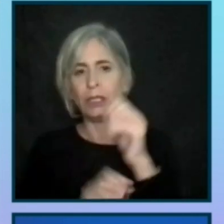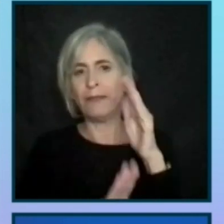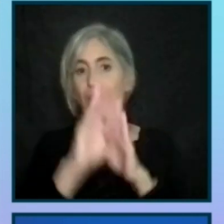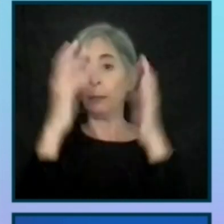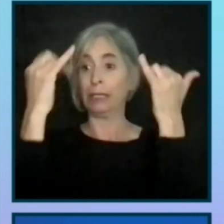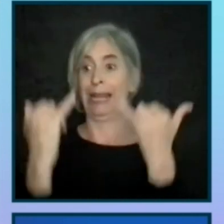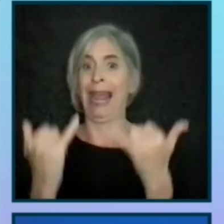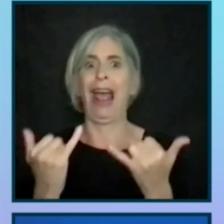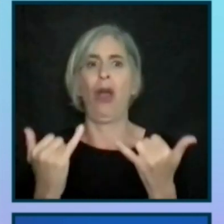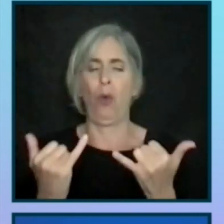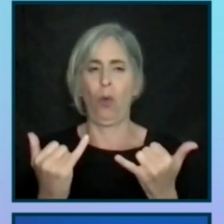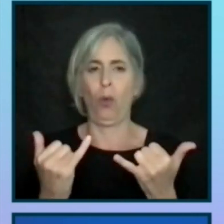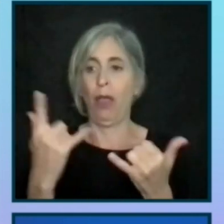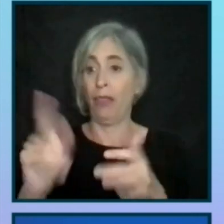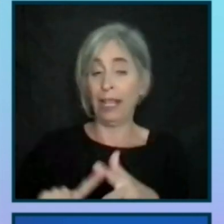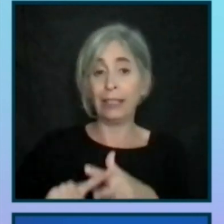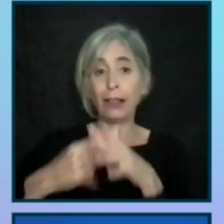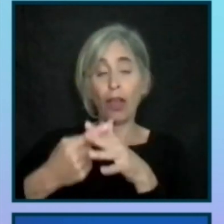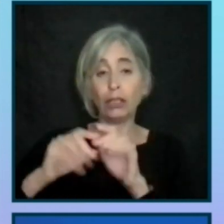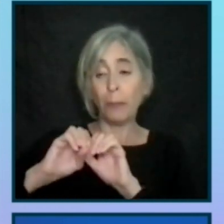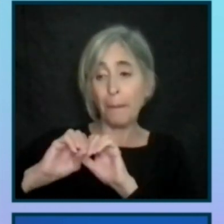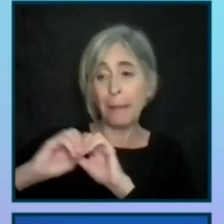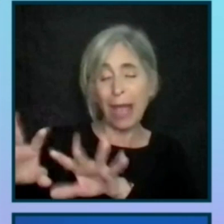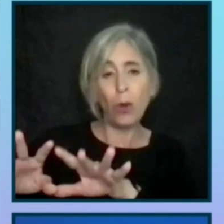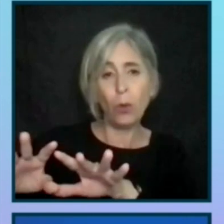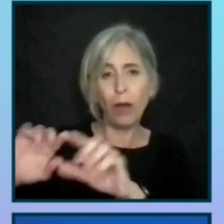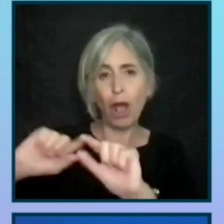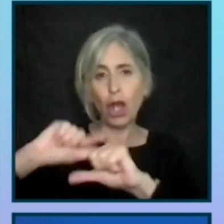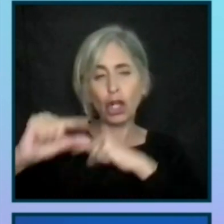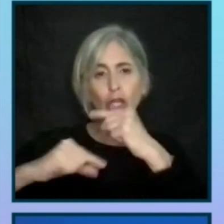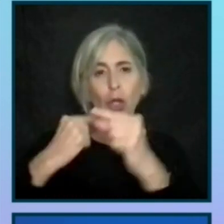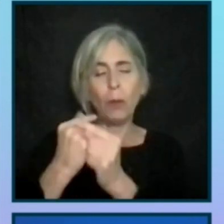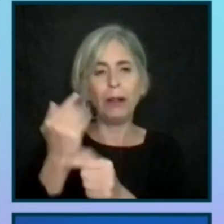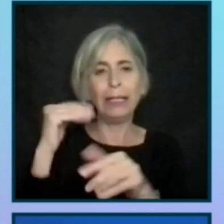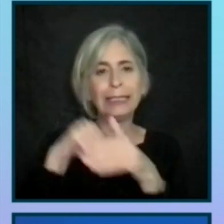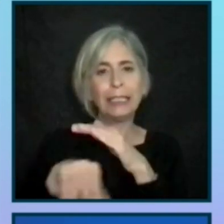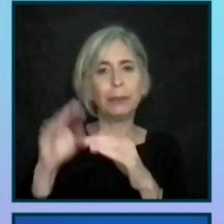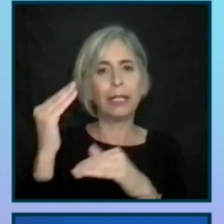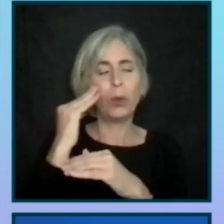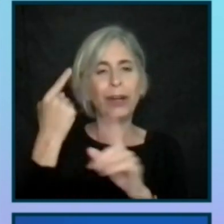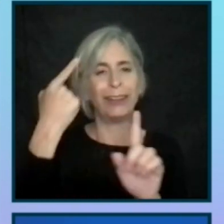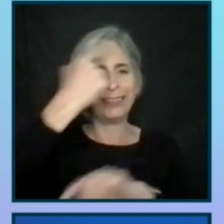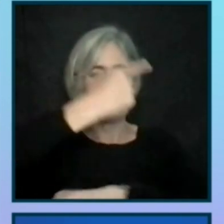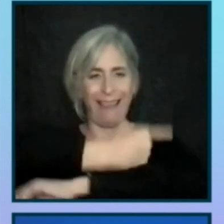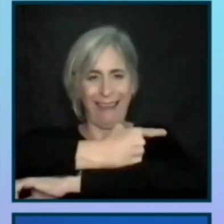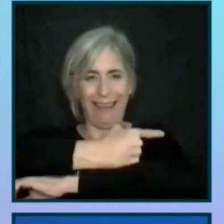And this launched Global Accessibility Awareness Day. I know many of you are aware of it,